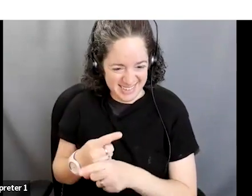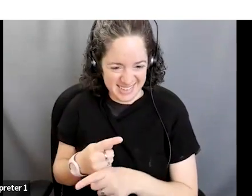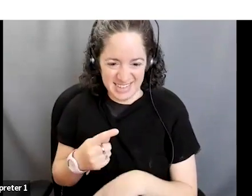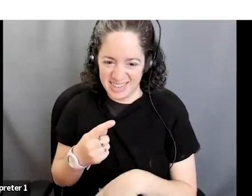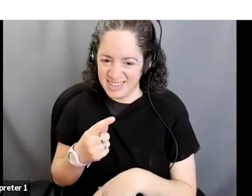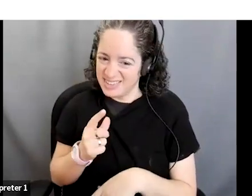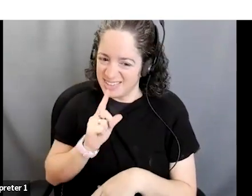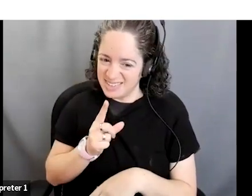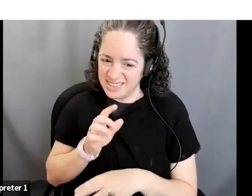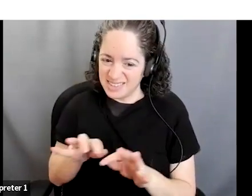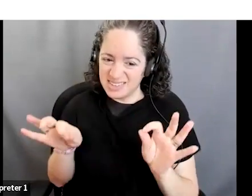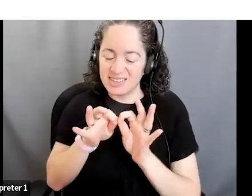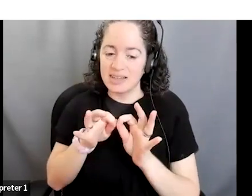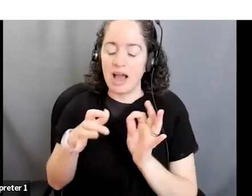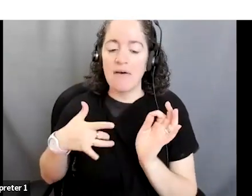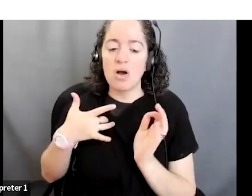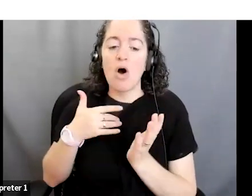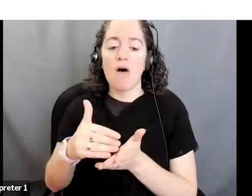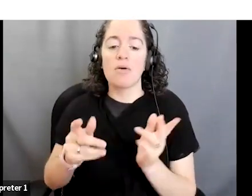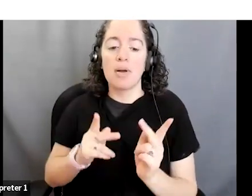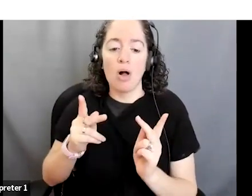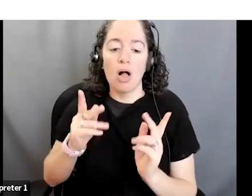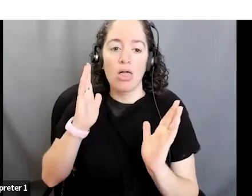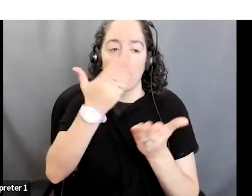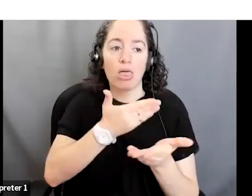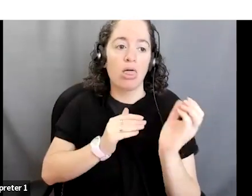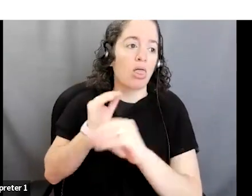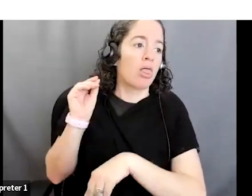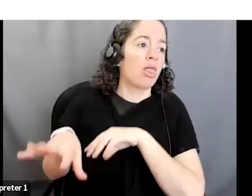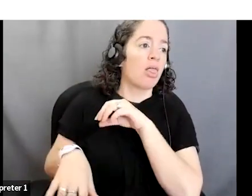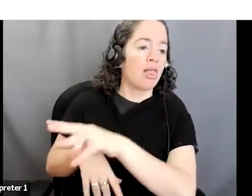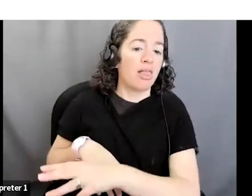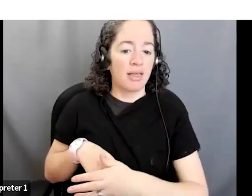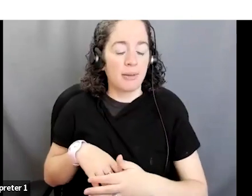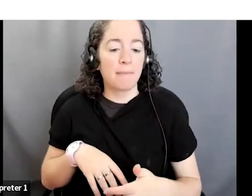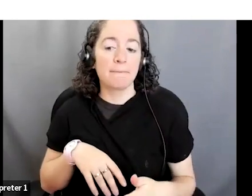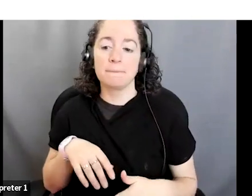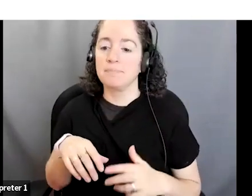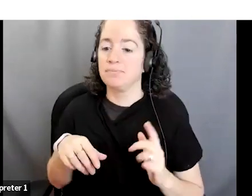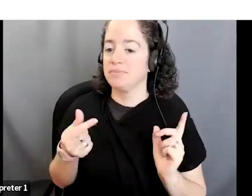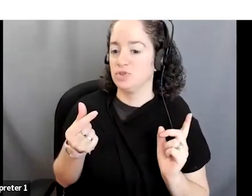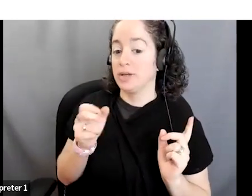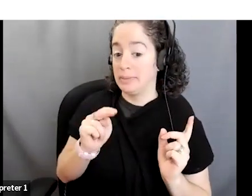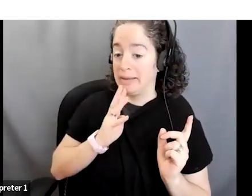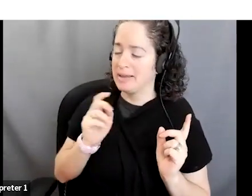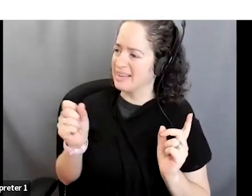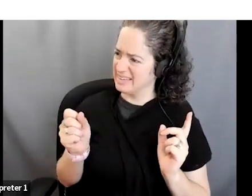I think that is getting overlooked a lot in some of these forms. There have been lawsuits regarding privacy